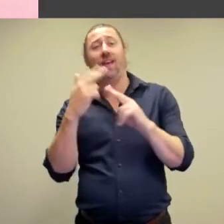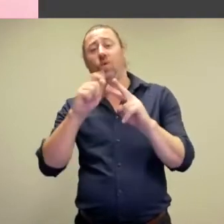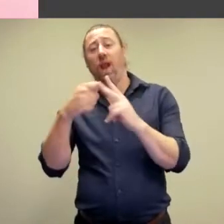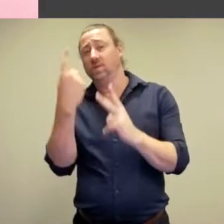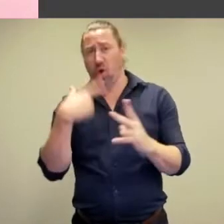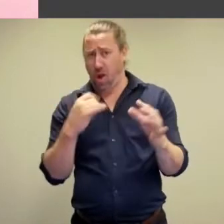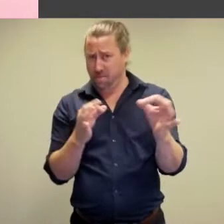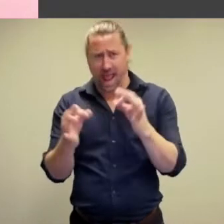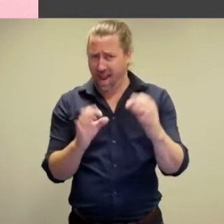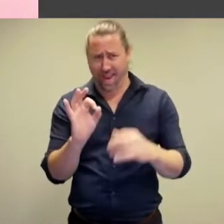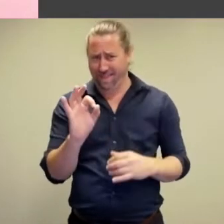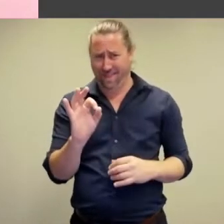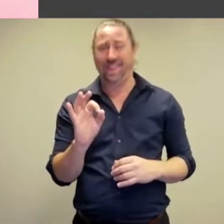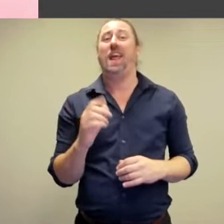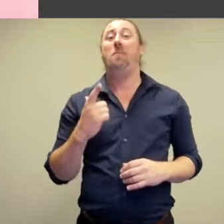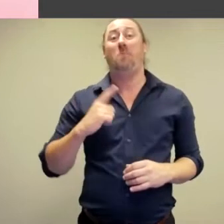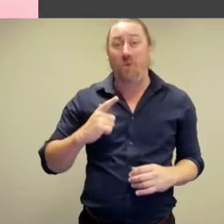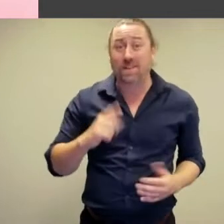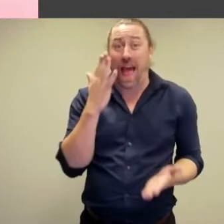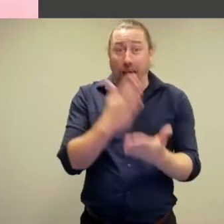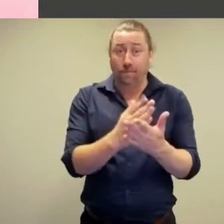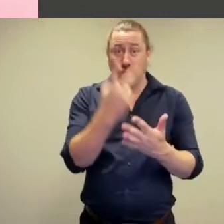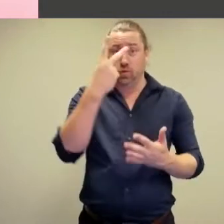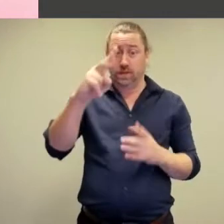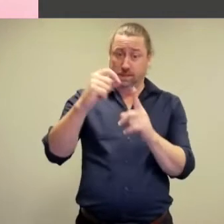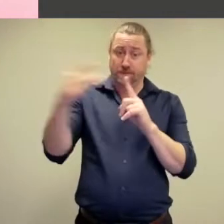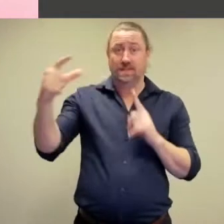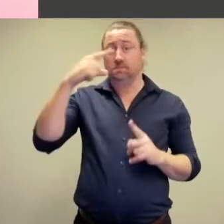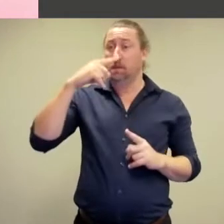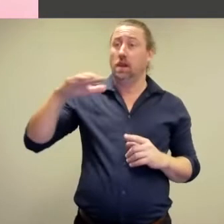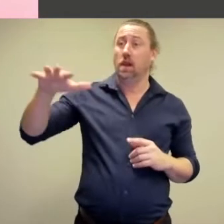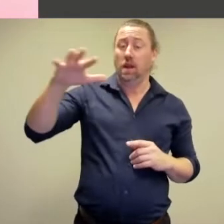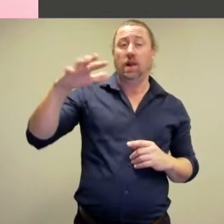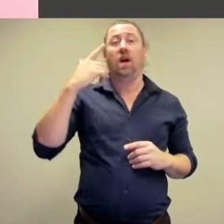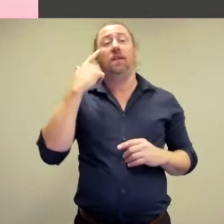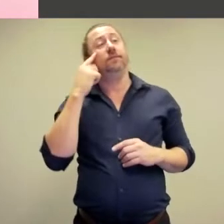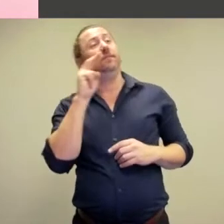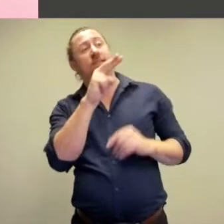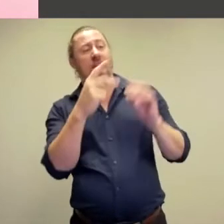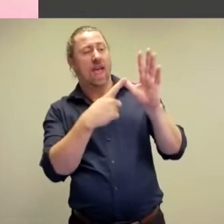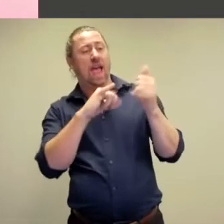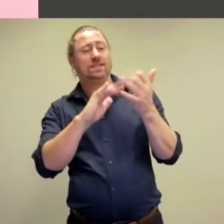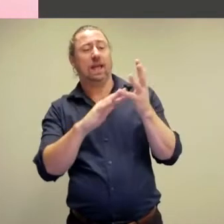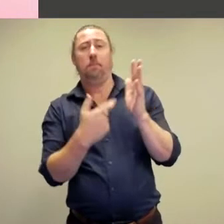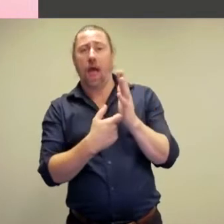About 20% of people